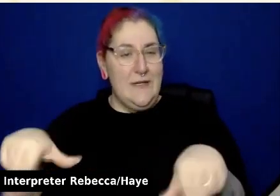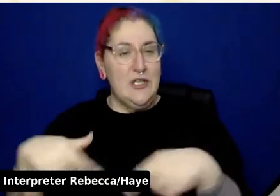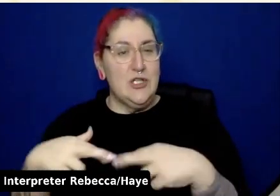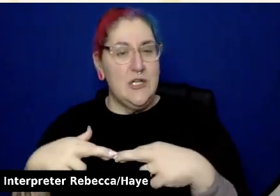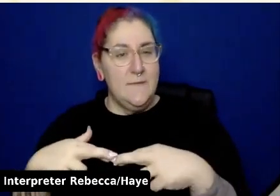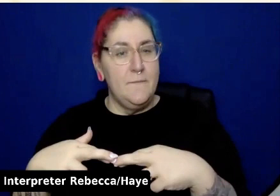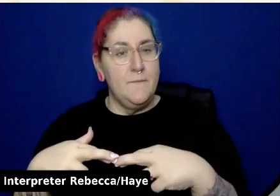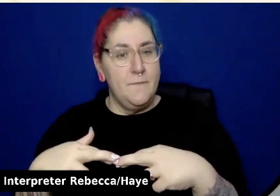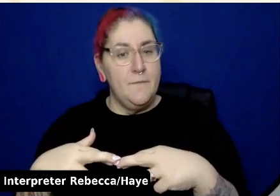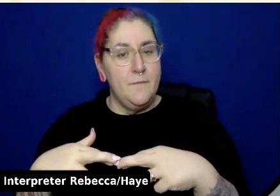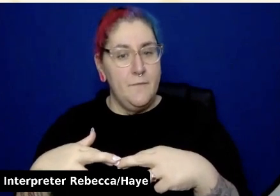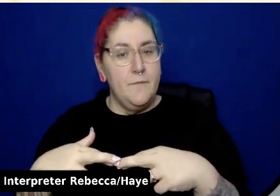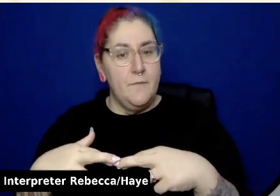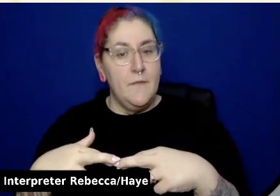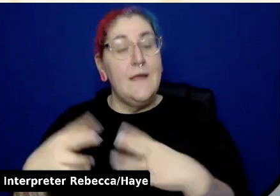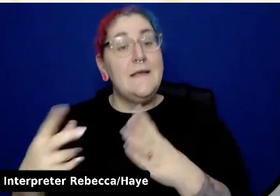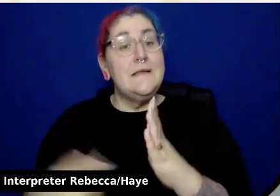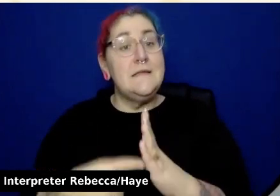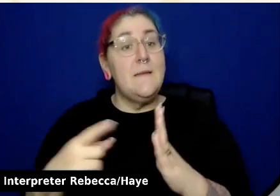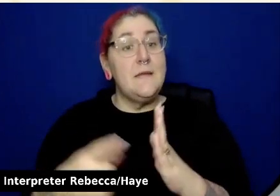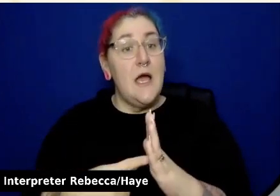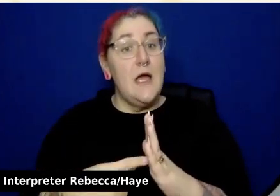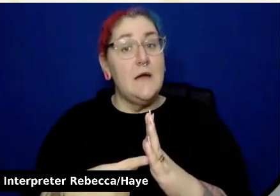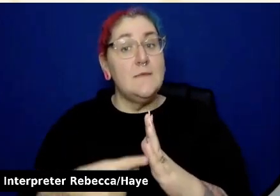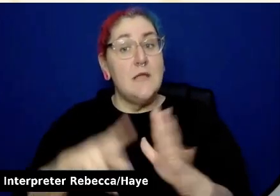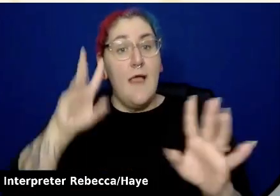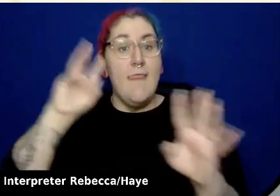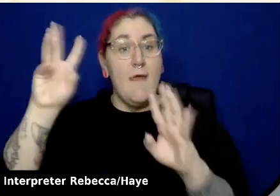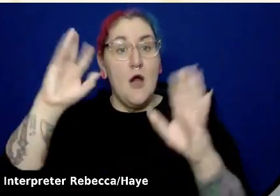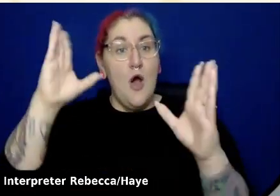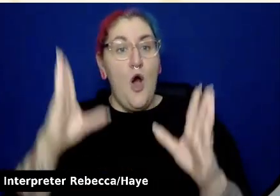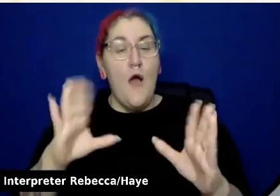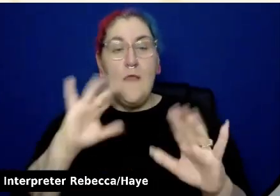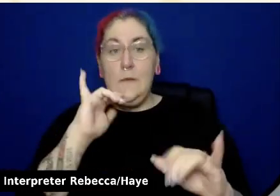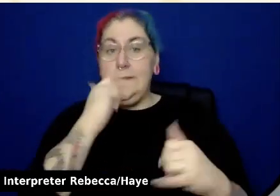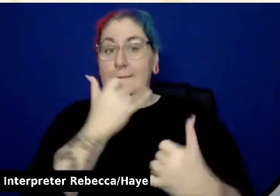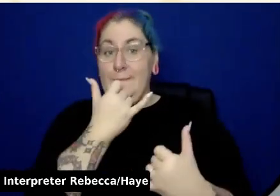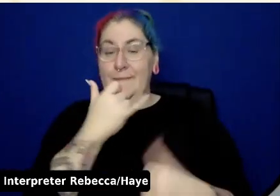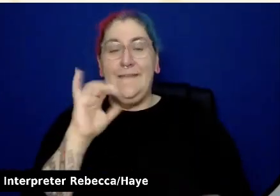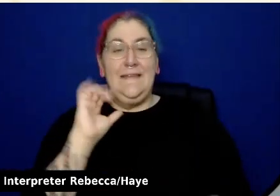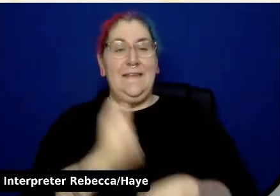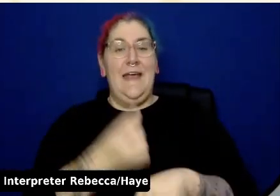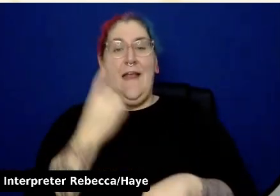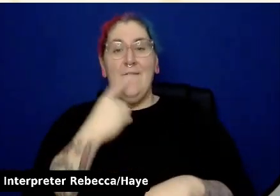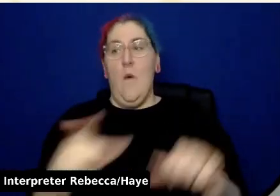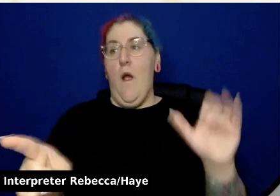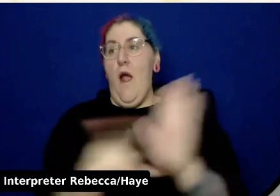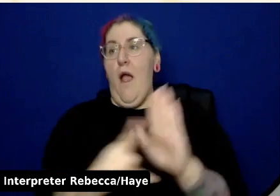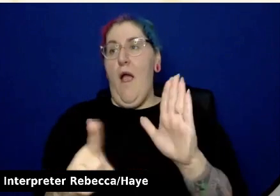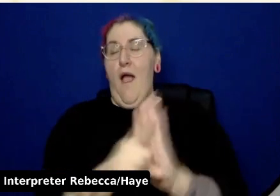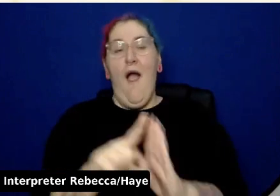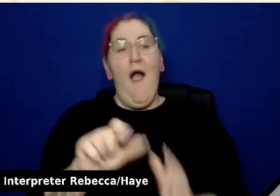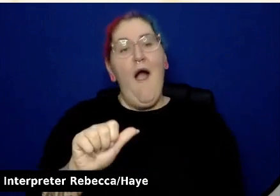Sometimes authors mistakenly use role equal to alert or aria-live equal to assertive on low priority message; that is wrong use.